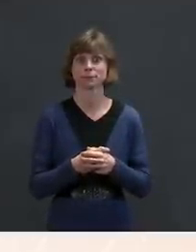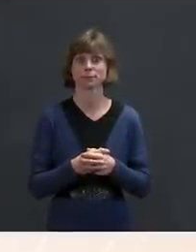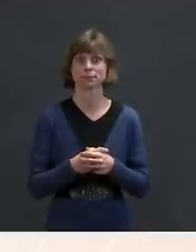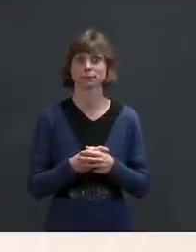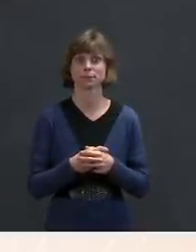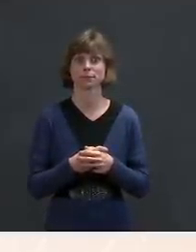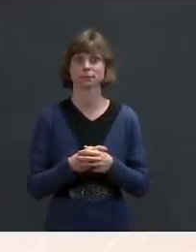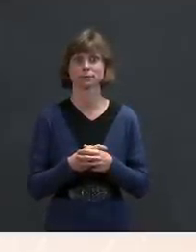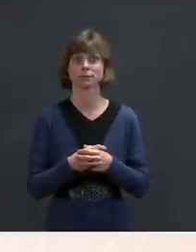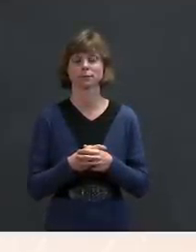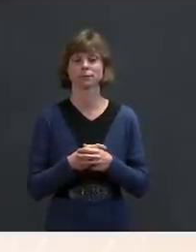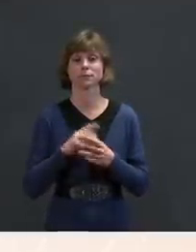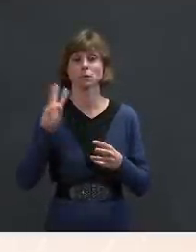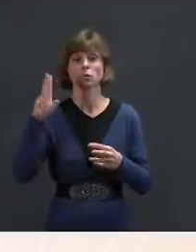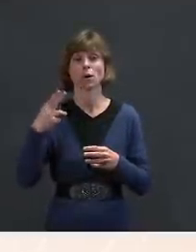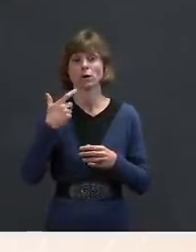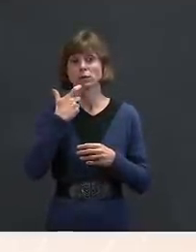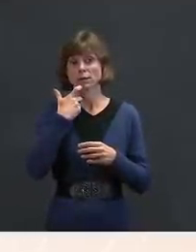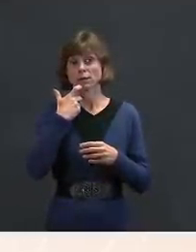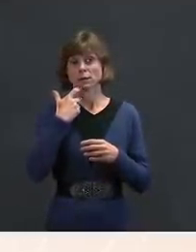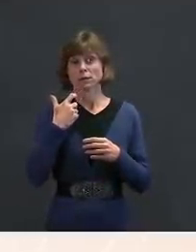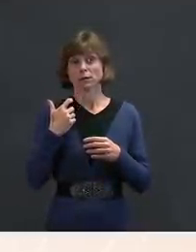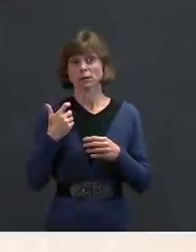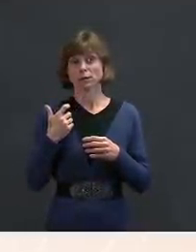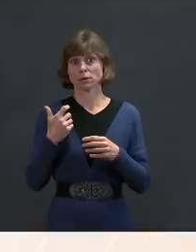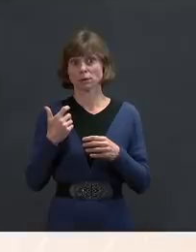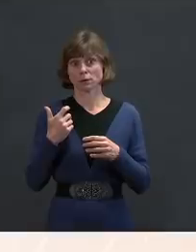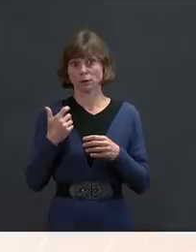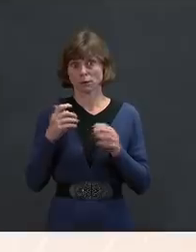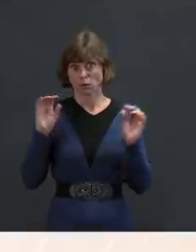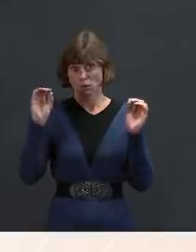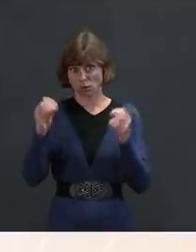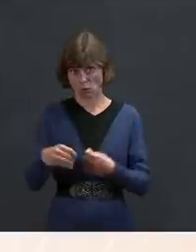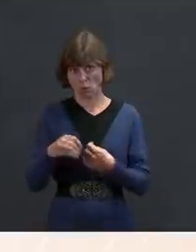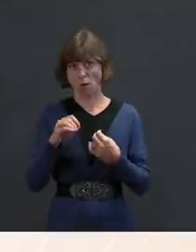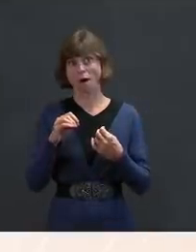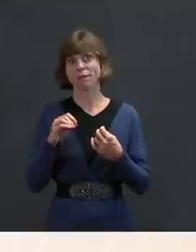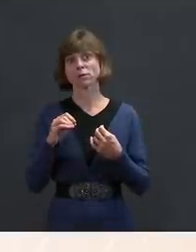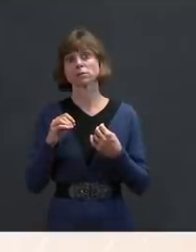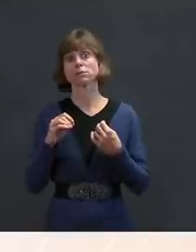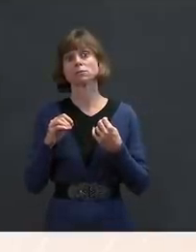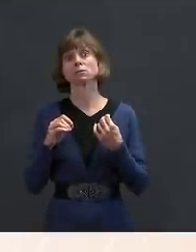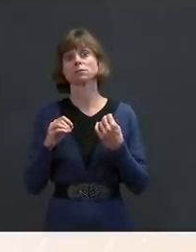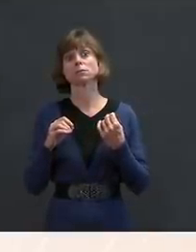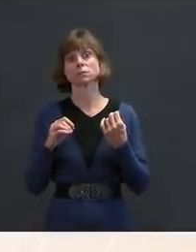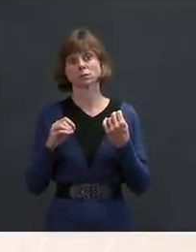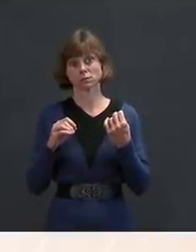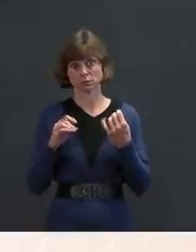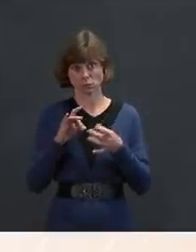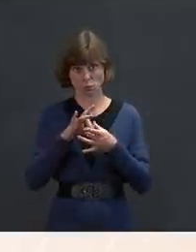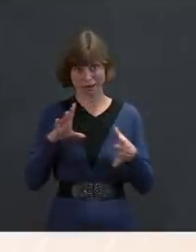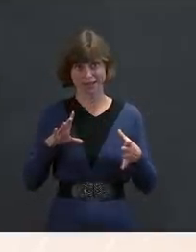The Press: -- as you've been standing up here, the office has released the senators who will be meeting virtually with -- Ms. Psaki: Good. The Press: -- the President this afternoon. There are nine senators.